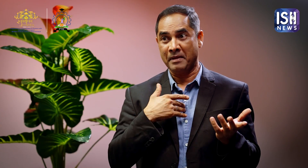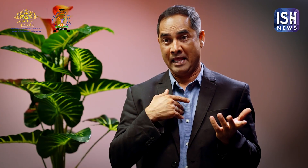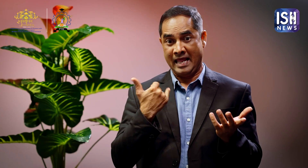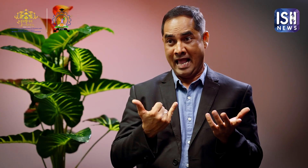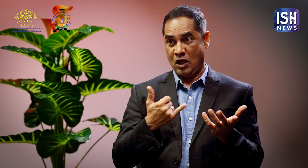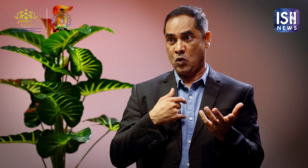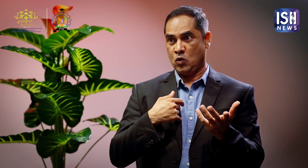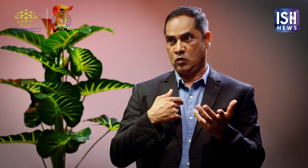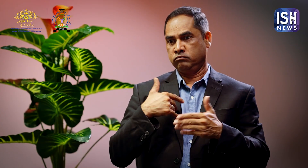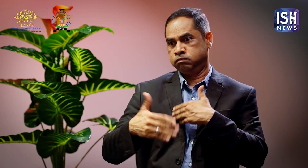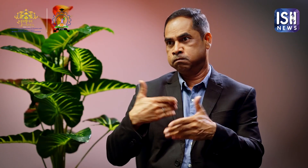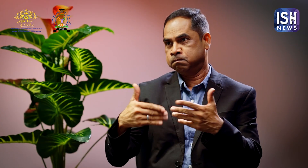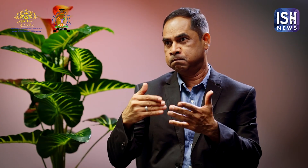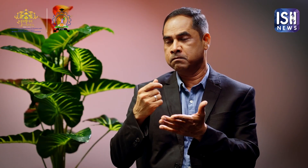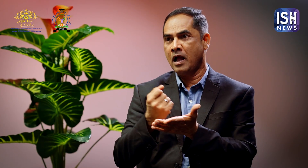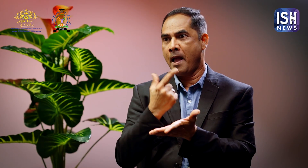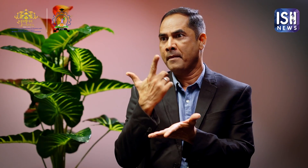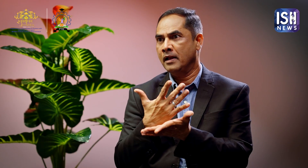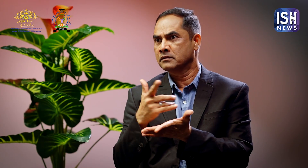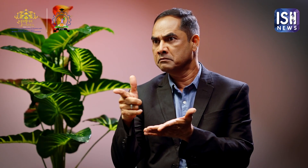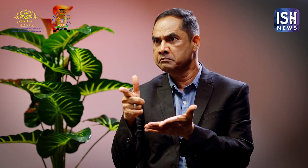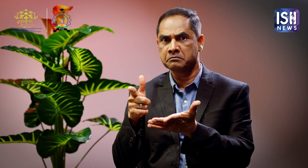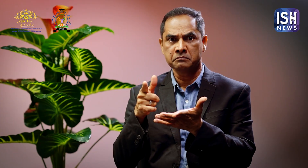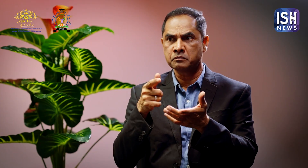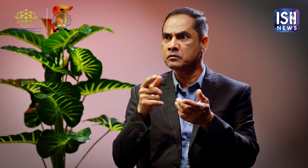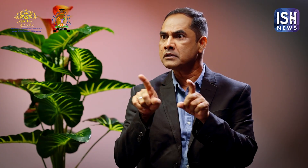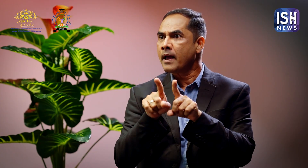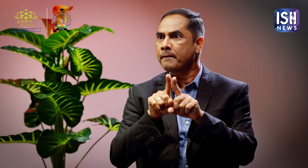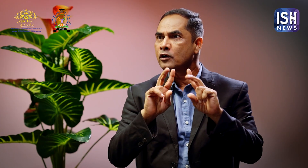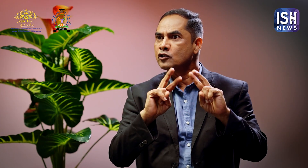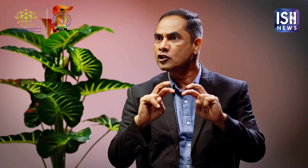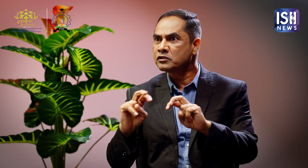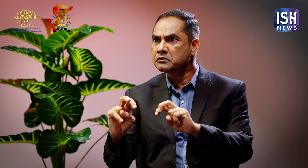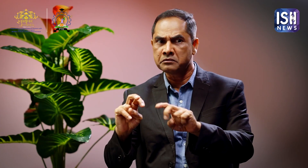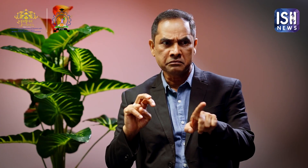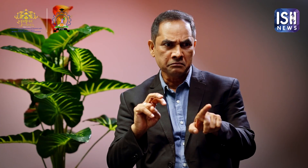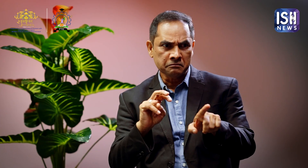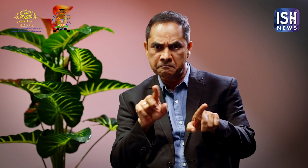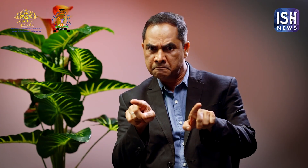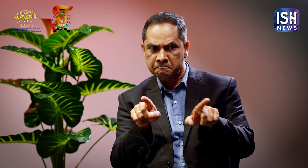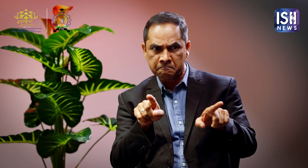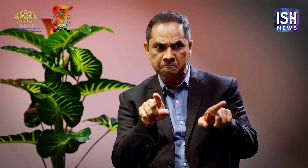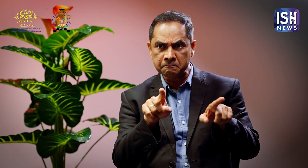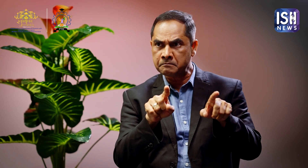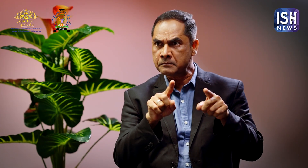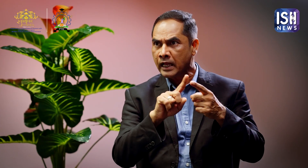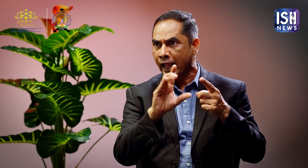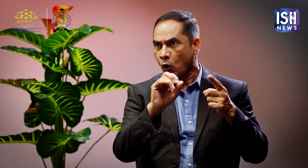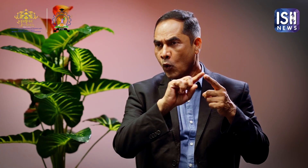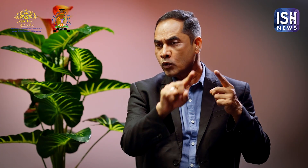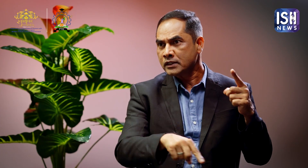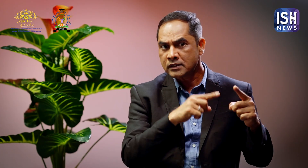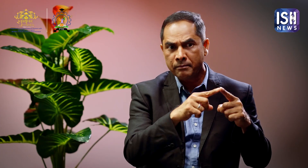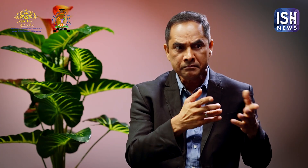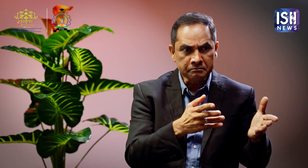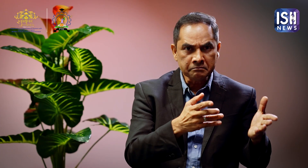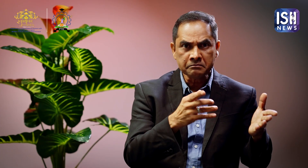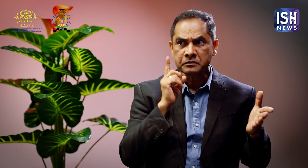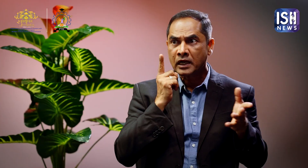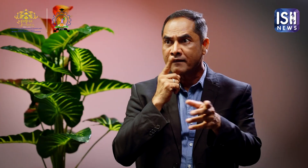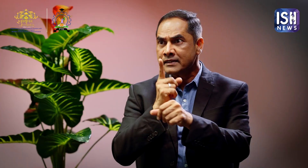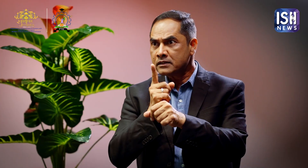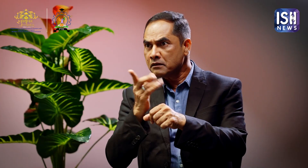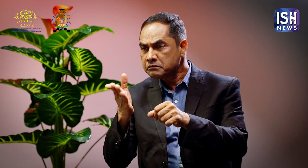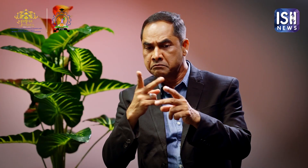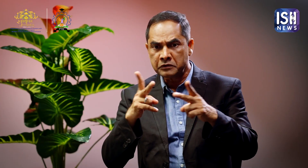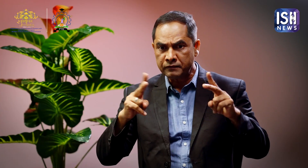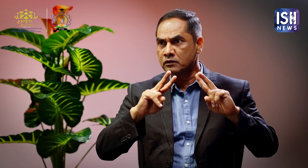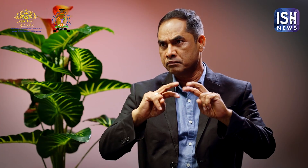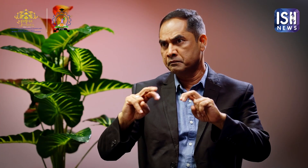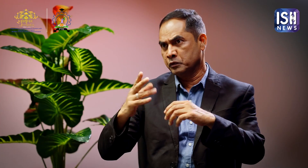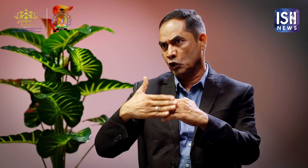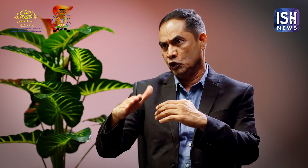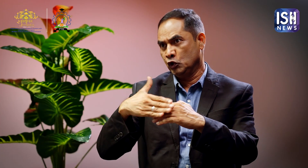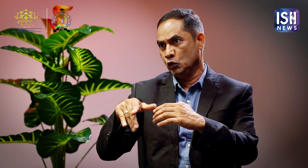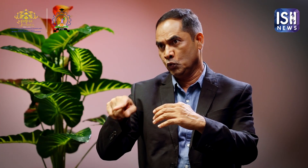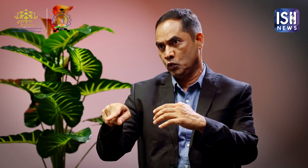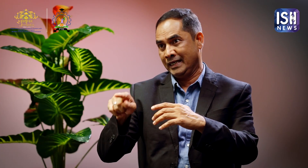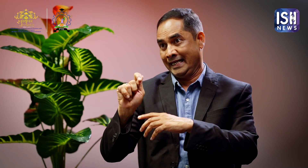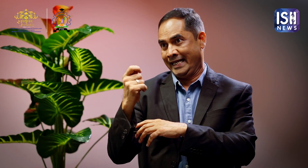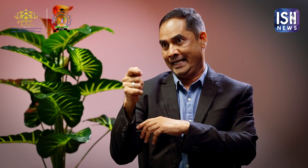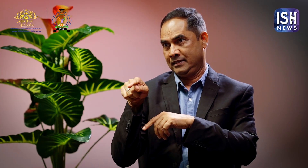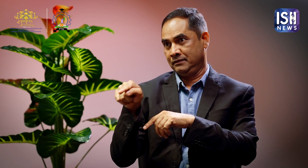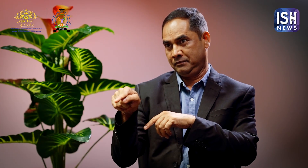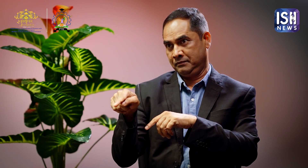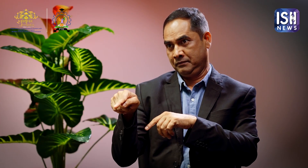At Happy Hands School, I focus on research and identifying key elements of an ecosystem for education, like having Deaf teachers.